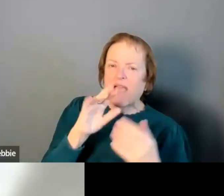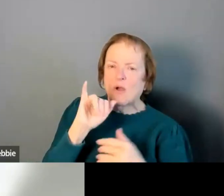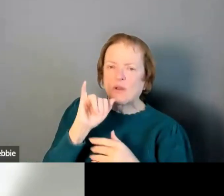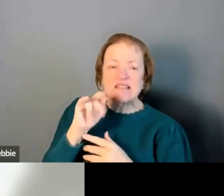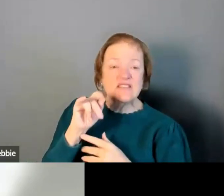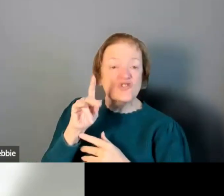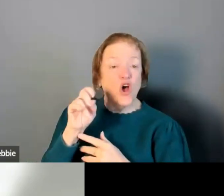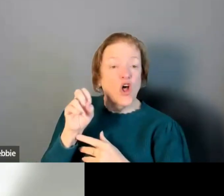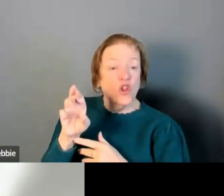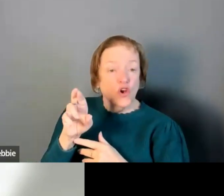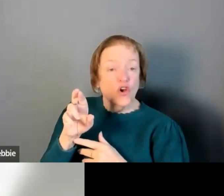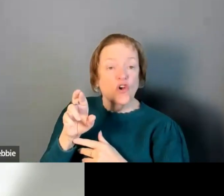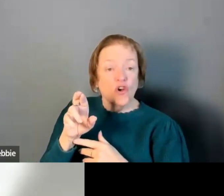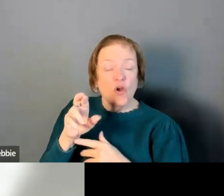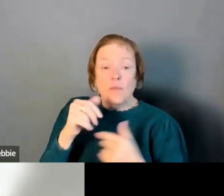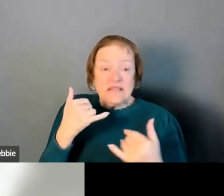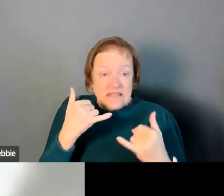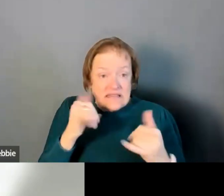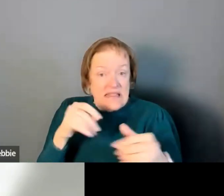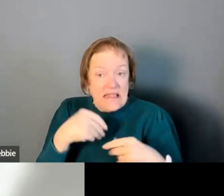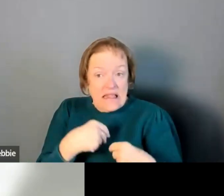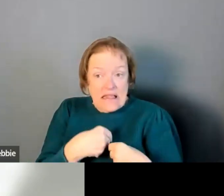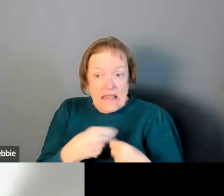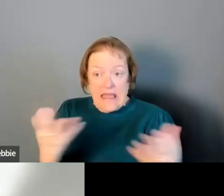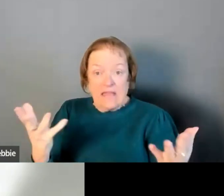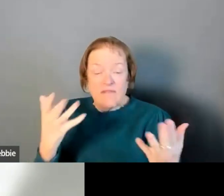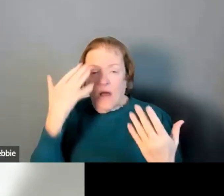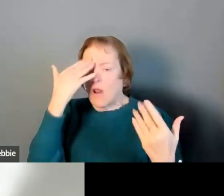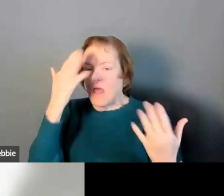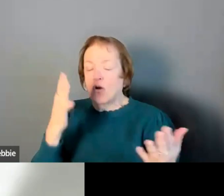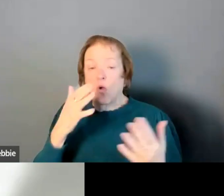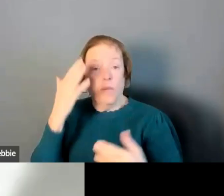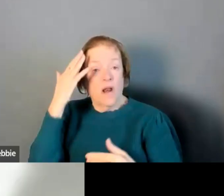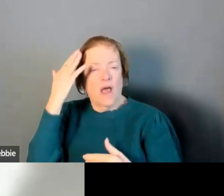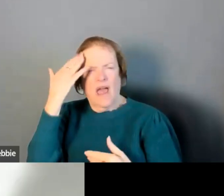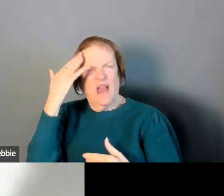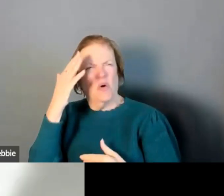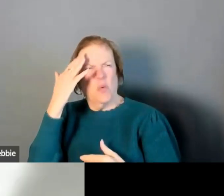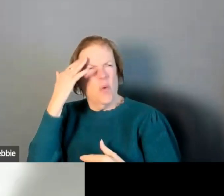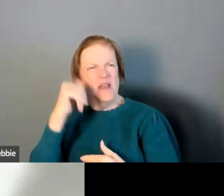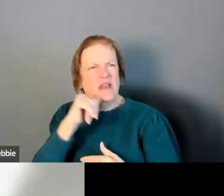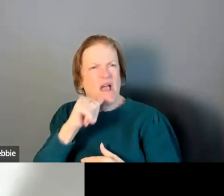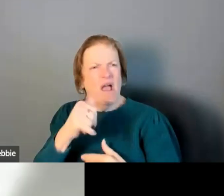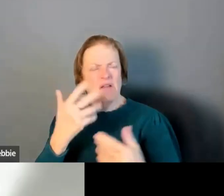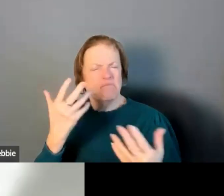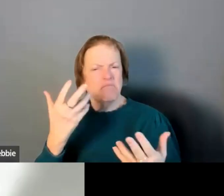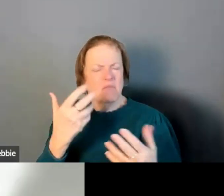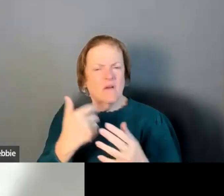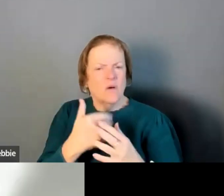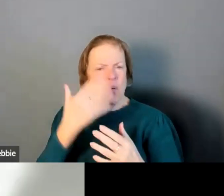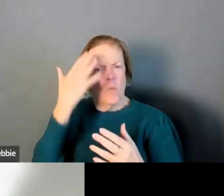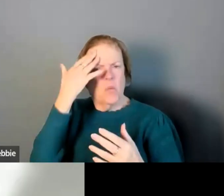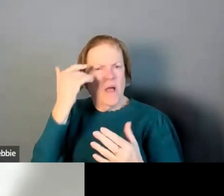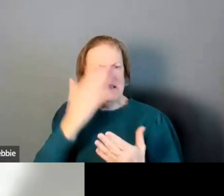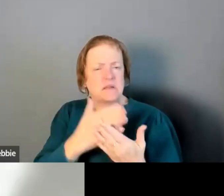But not sure if they still are, but I wouldn't know why they wouldn't. But they may they may not now they may?